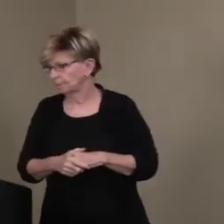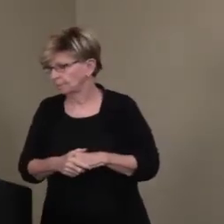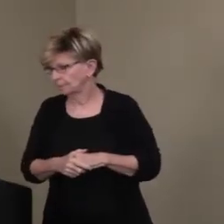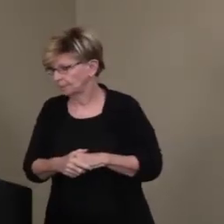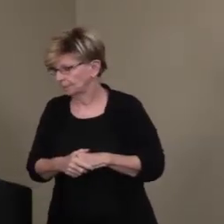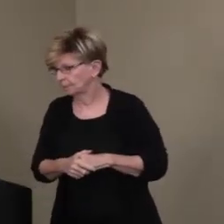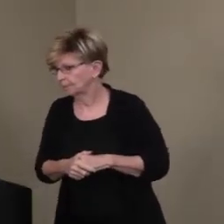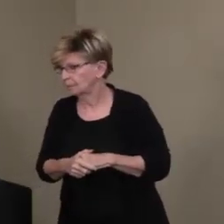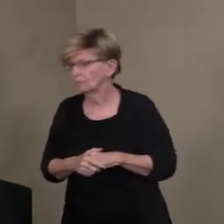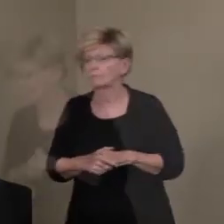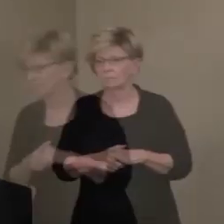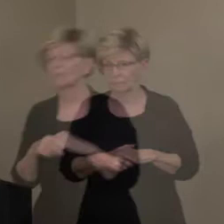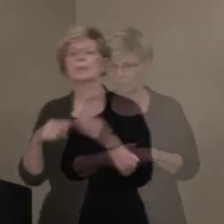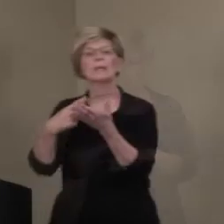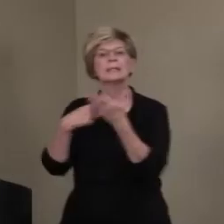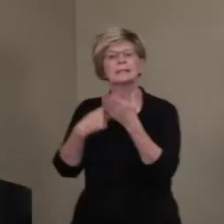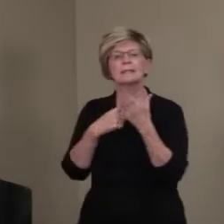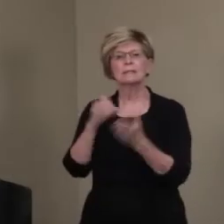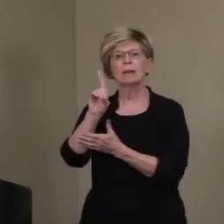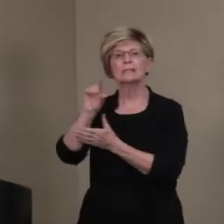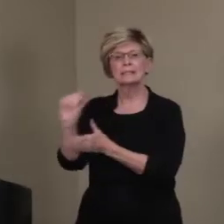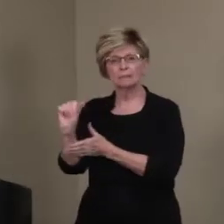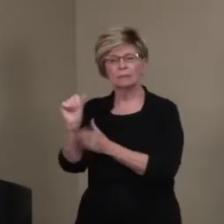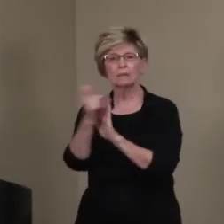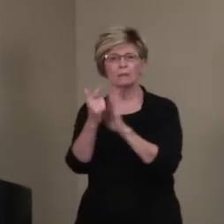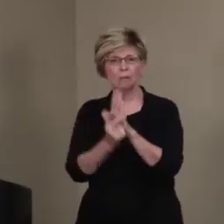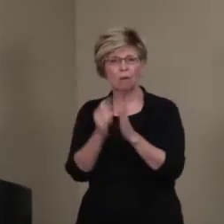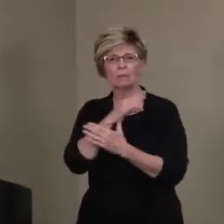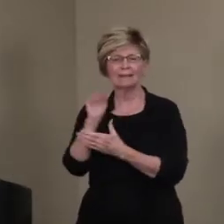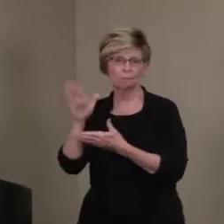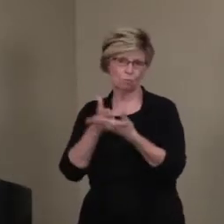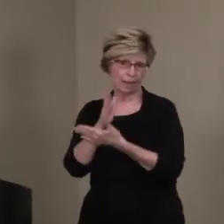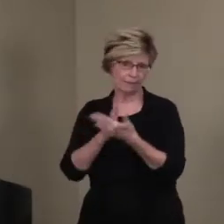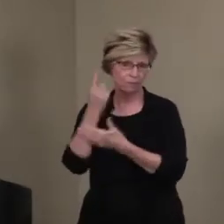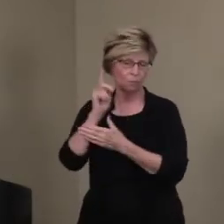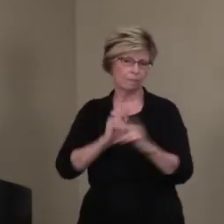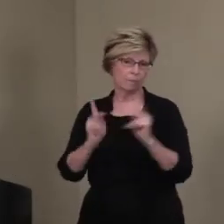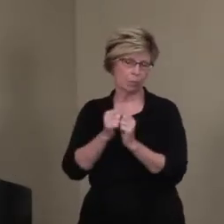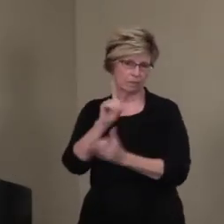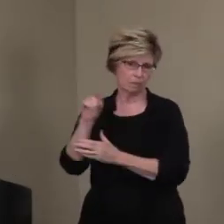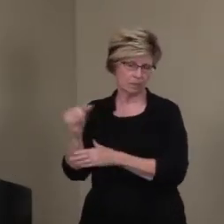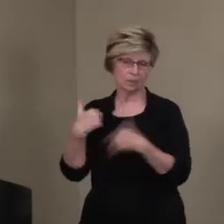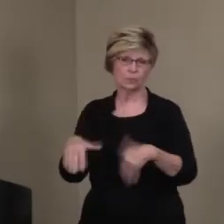many different forms that need to be put out there so discussing disability laws